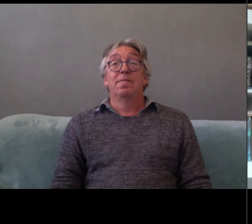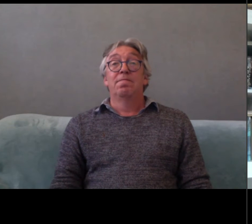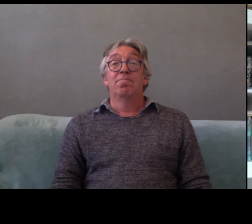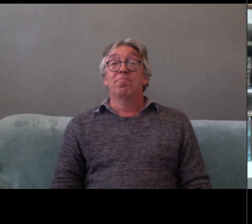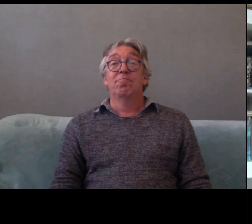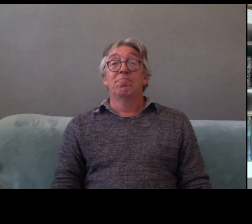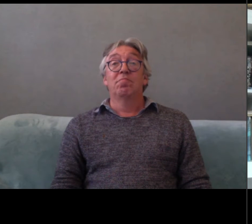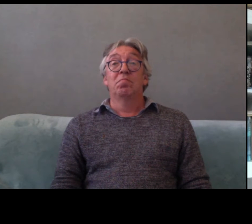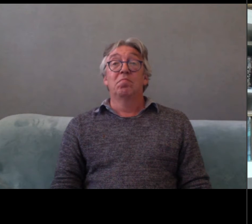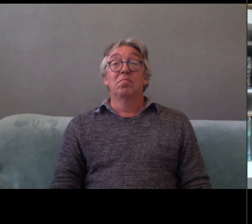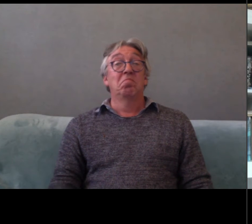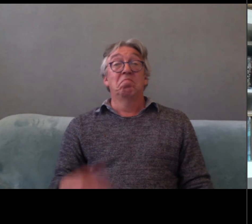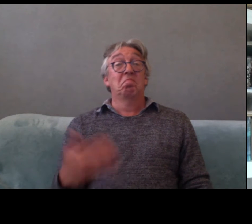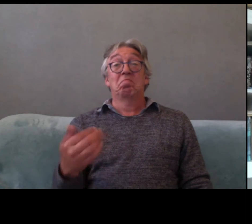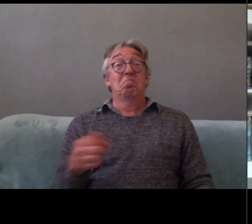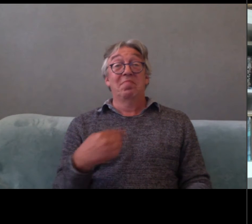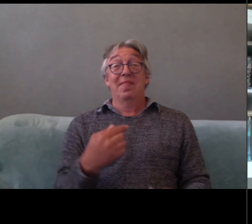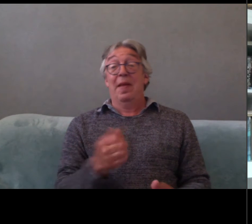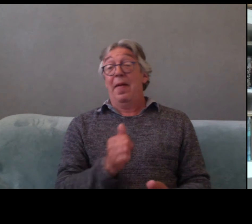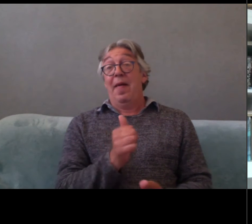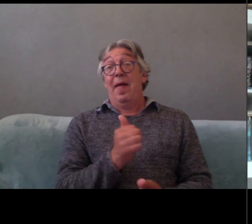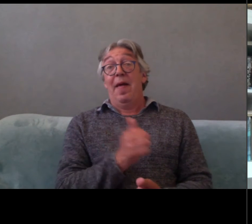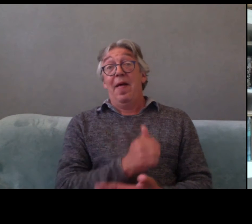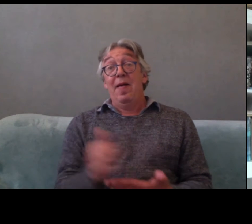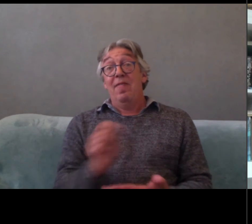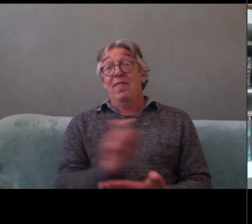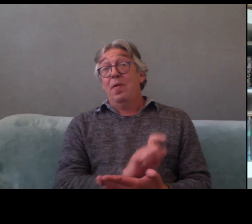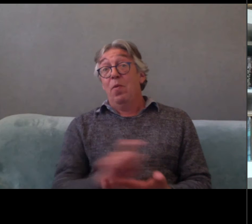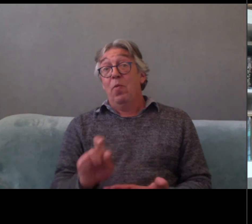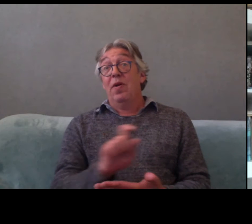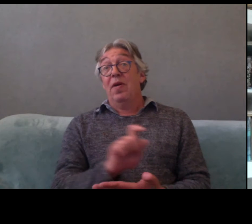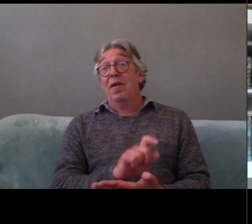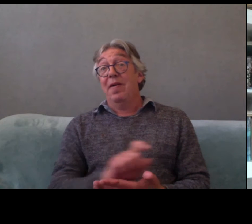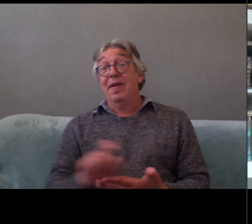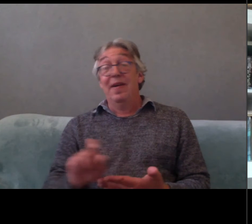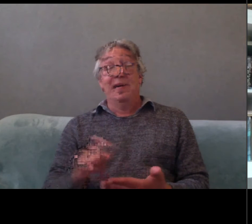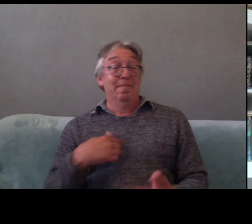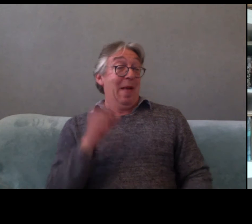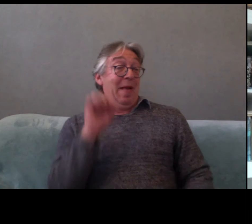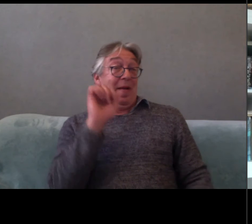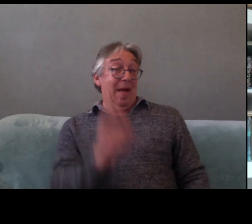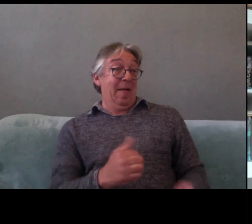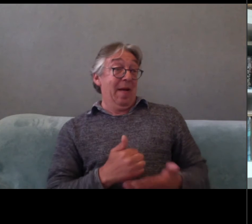We still have a very slow way to change the situation.